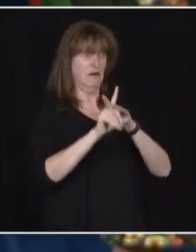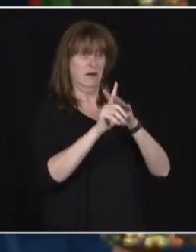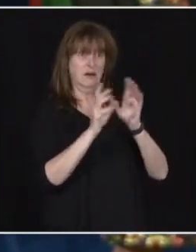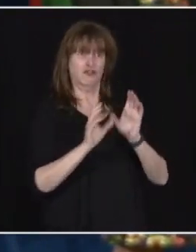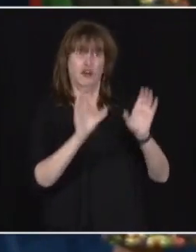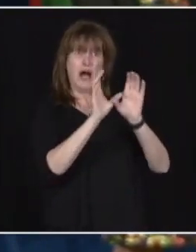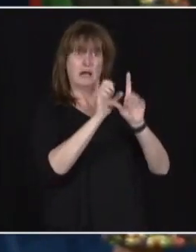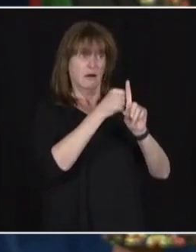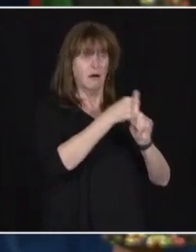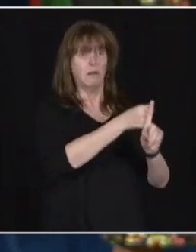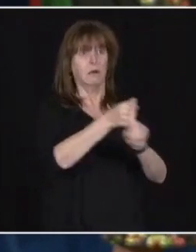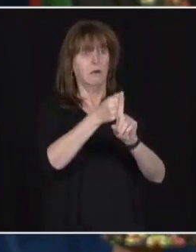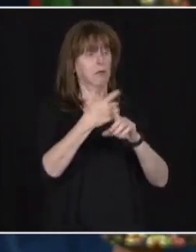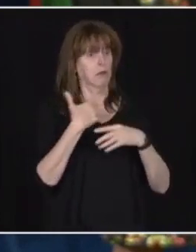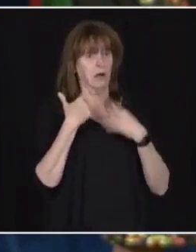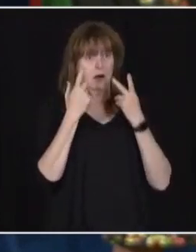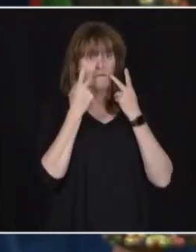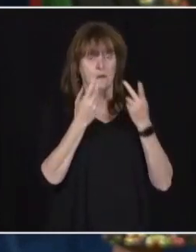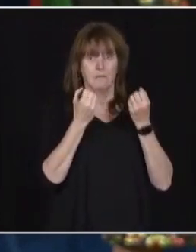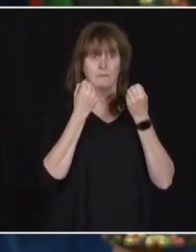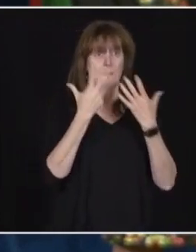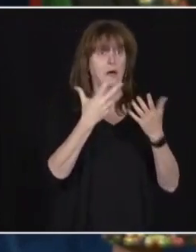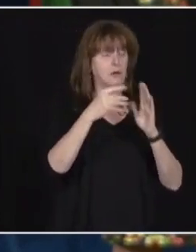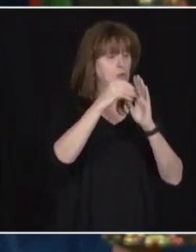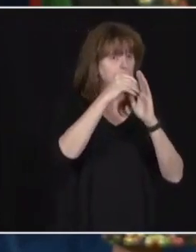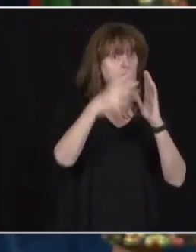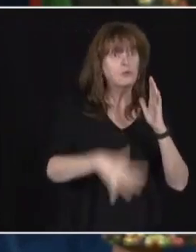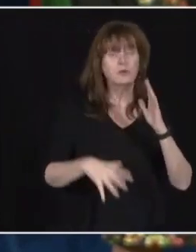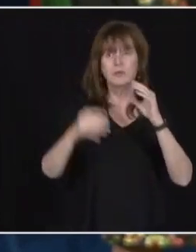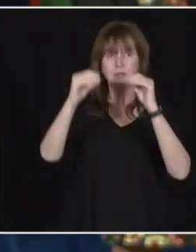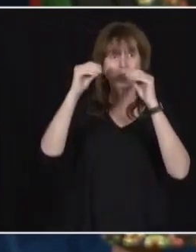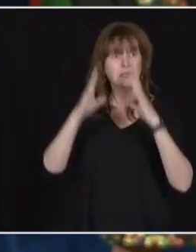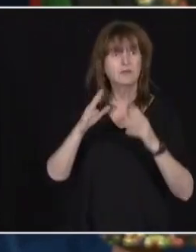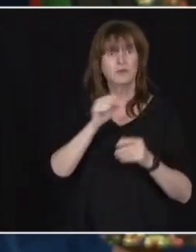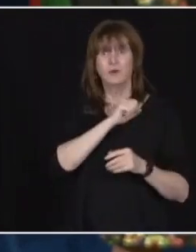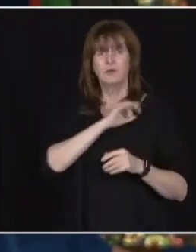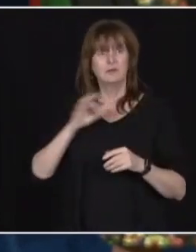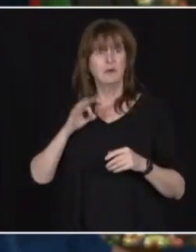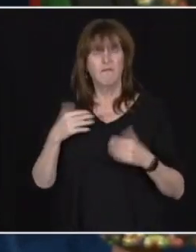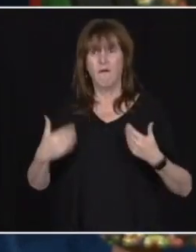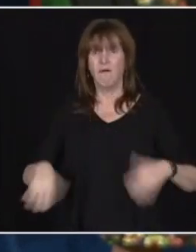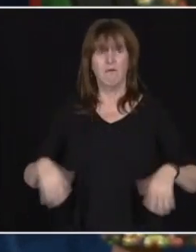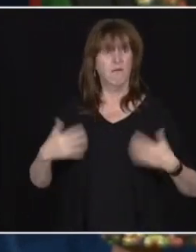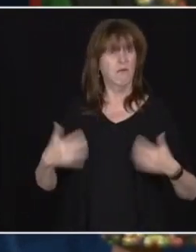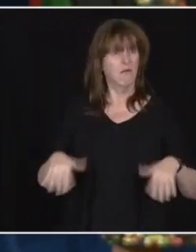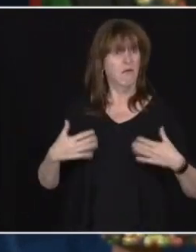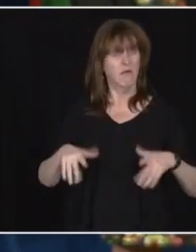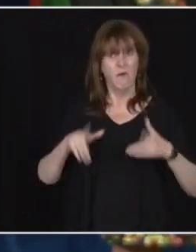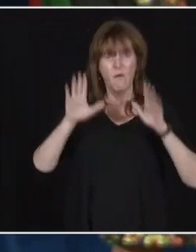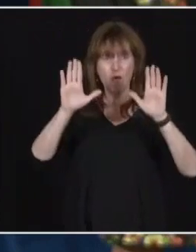Good afternoon, it has been a difficult time for all Ontarians but as Minister of education I can tell you the